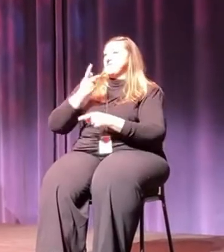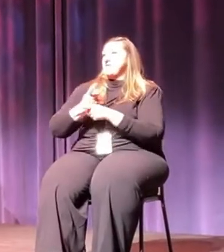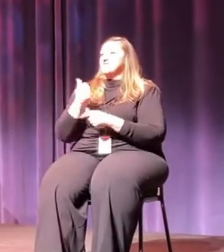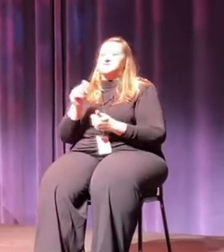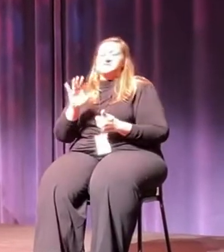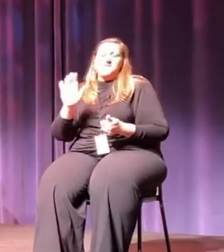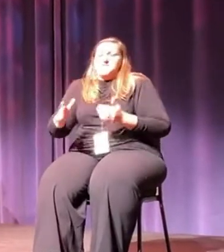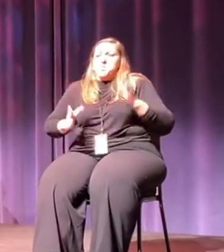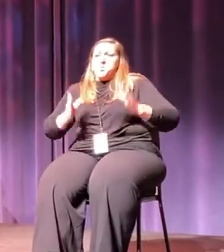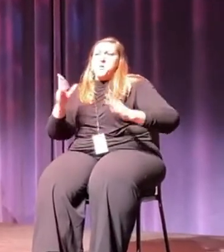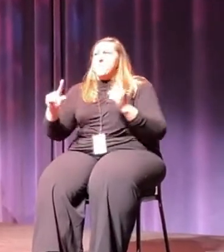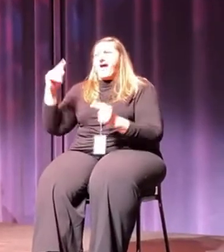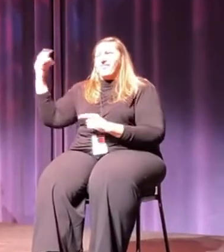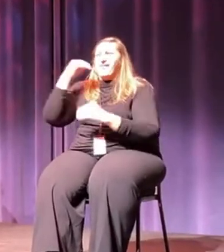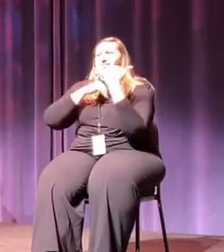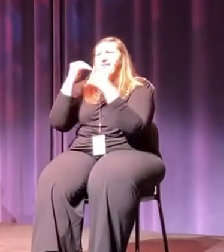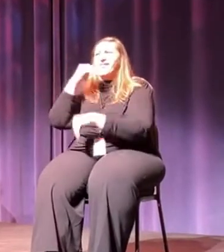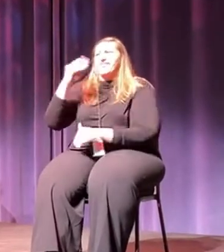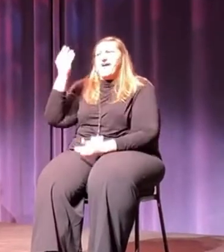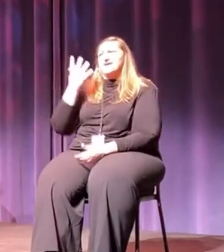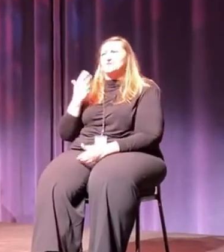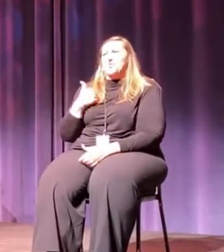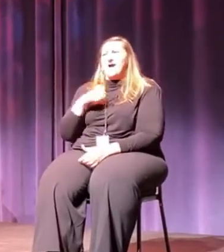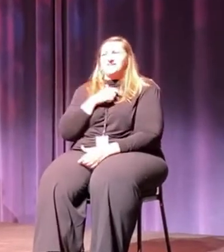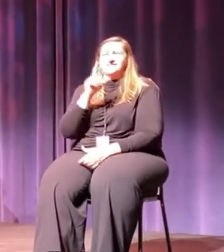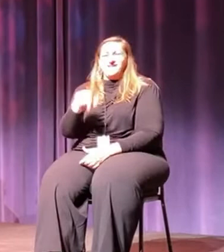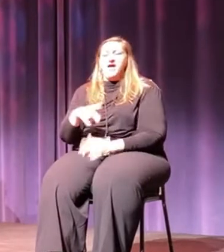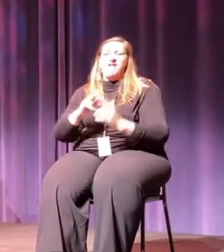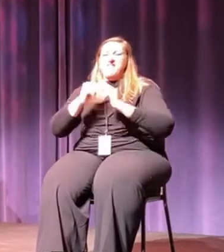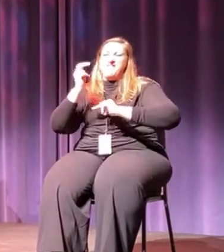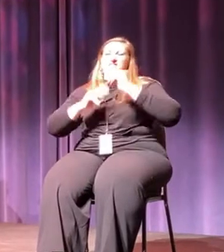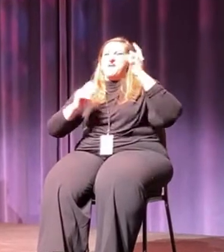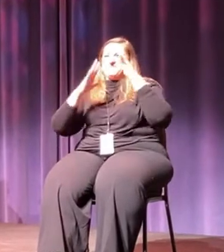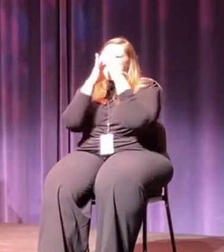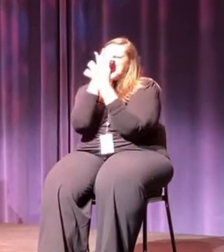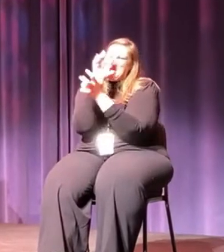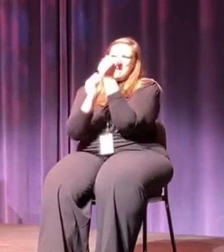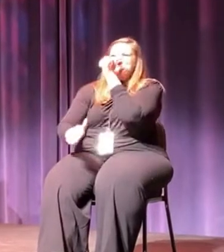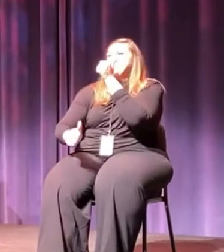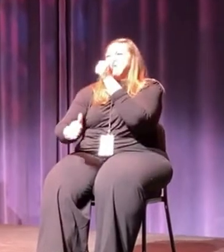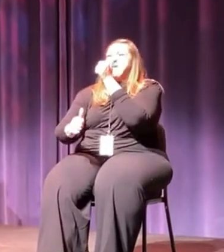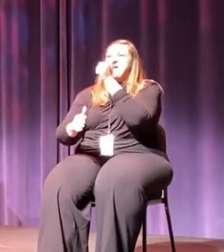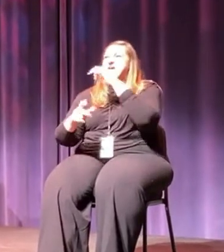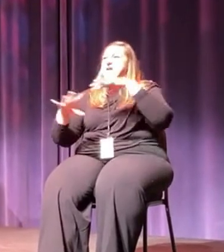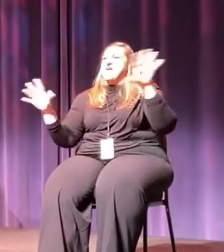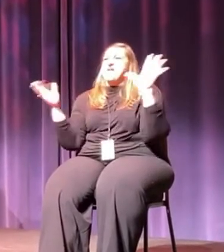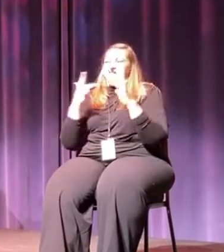I think they were lying to us. I think they built a vicious hybrid lack into our cores.